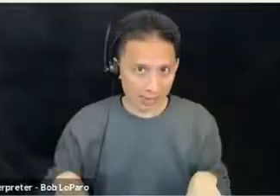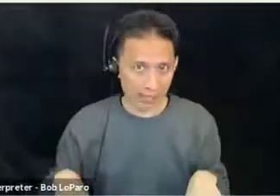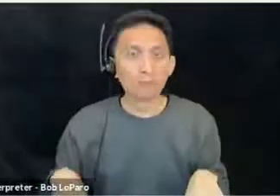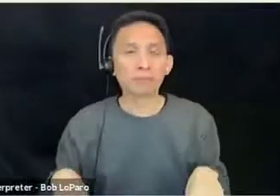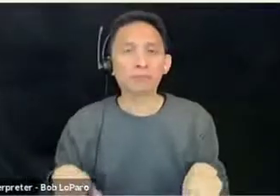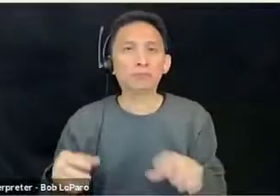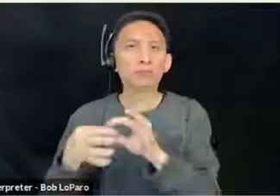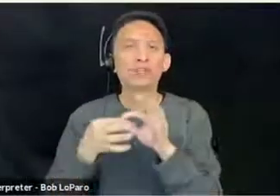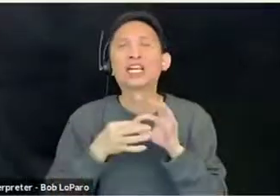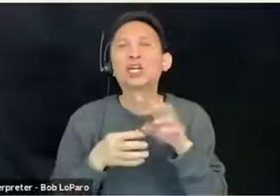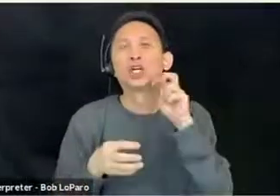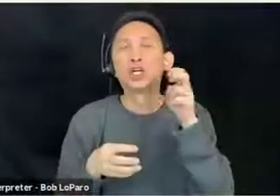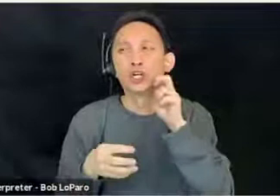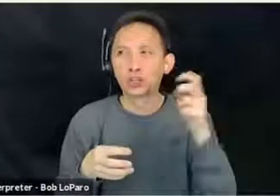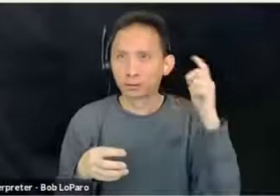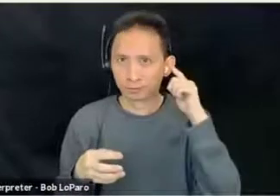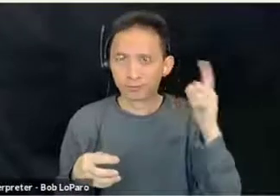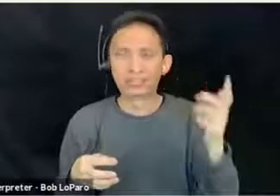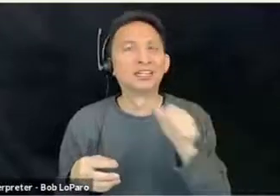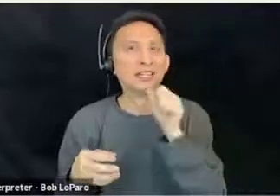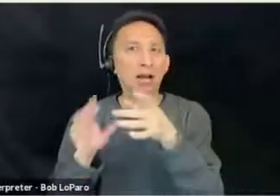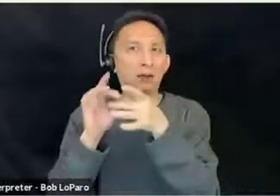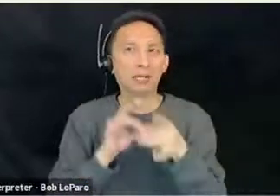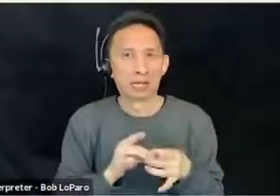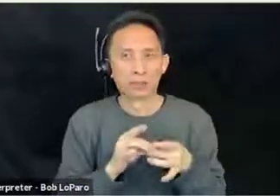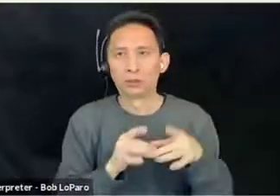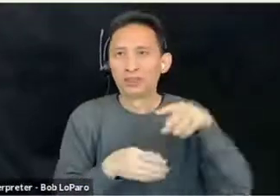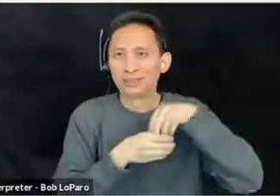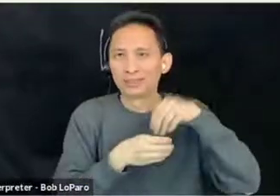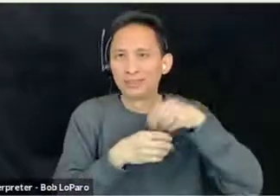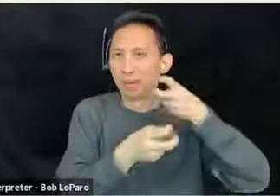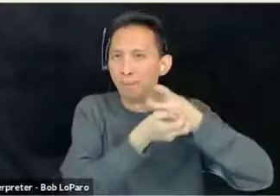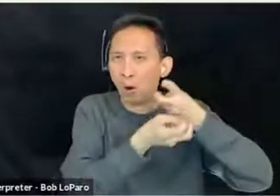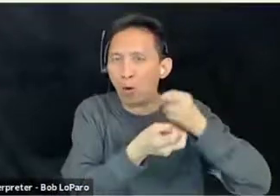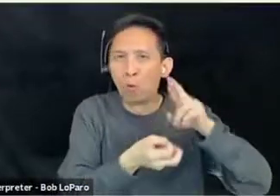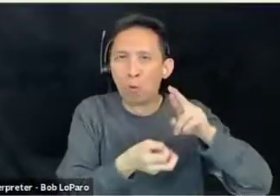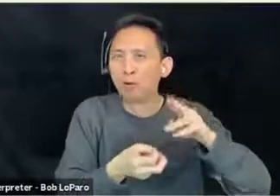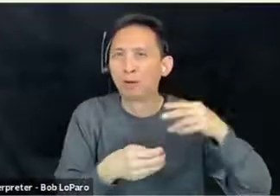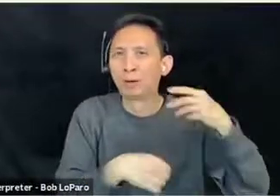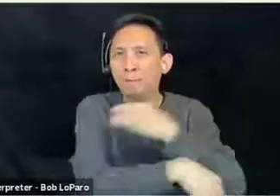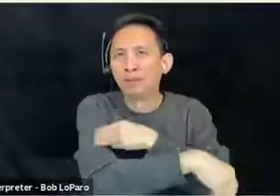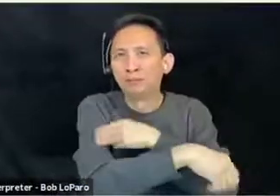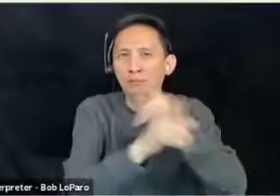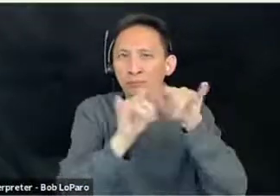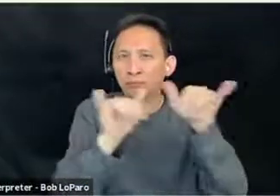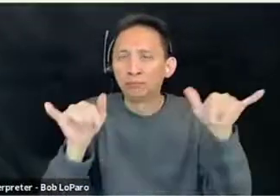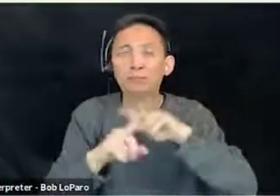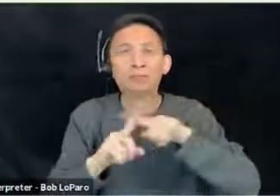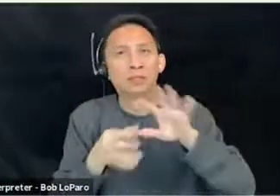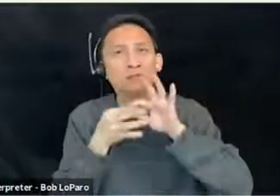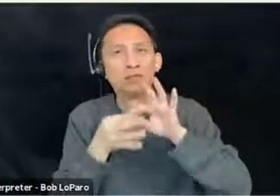but it is sensory neural hearing loss. And vision issues as well